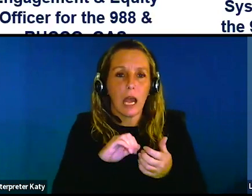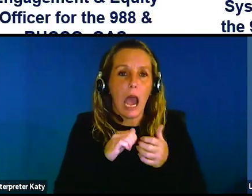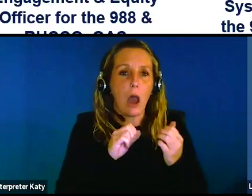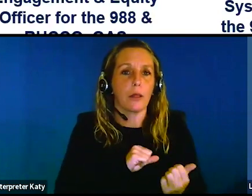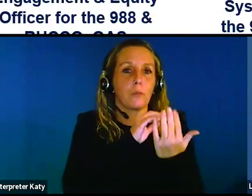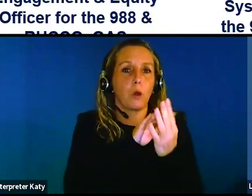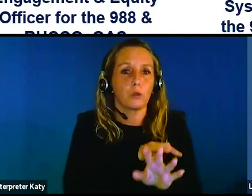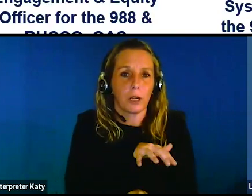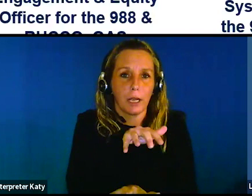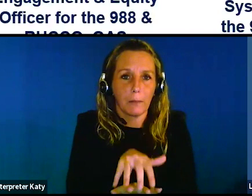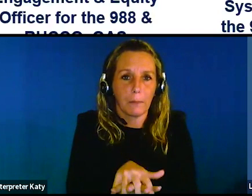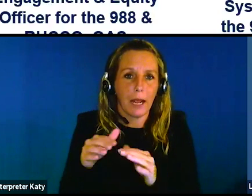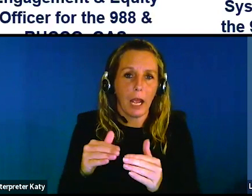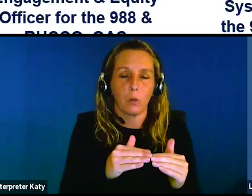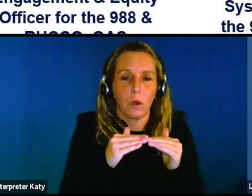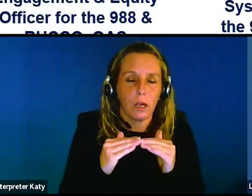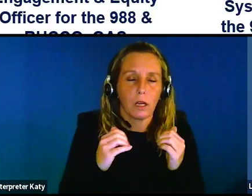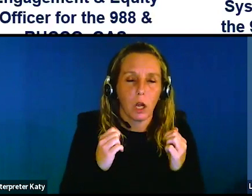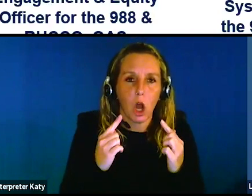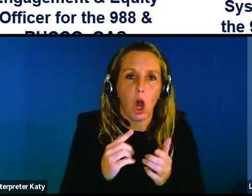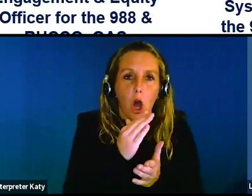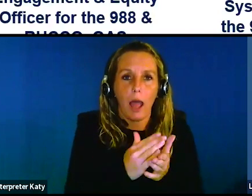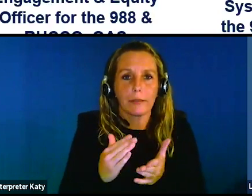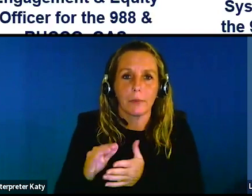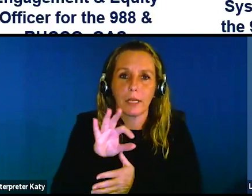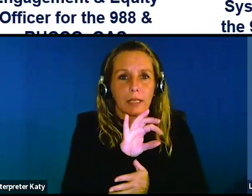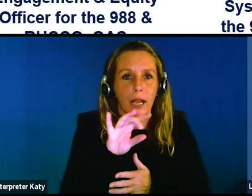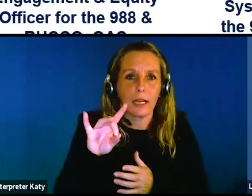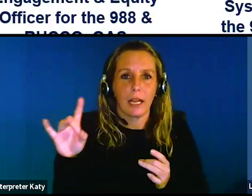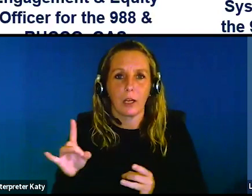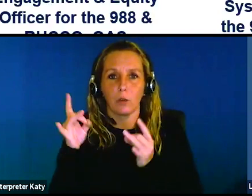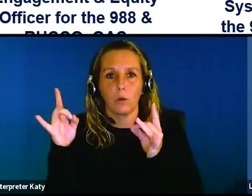in all aspects of the 1988 and crisis response systems.